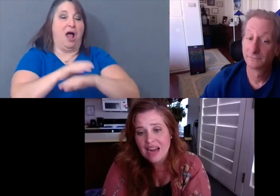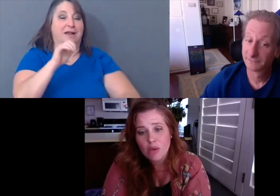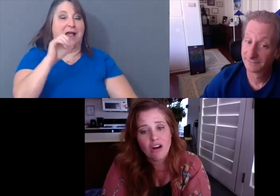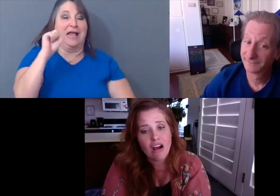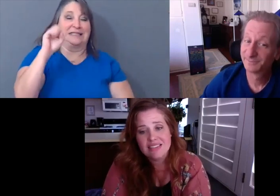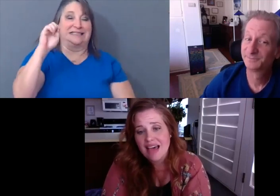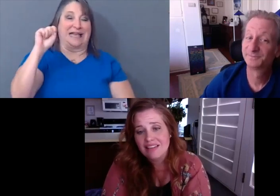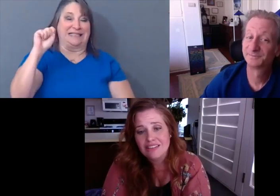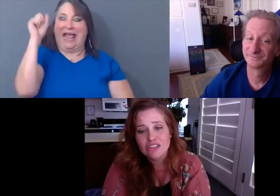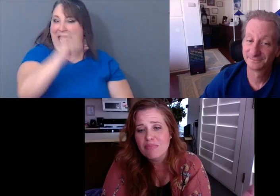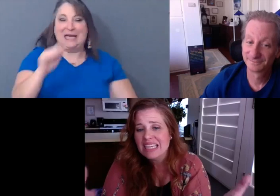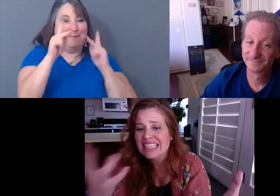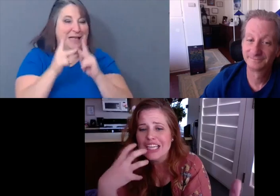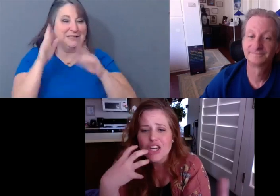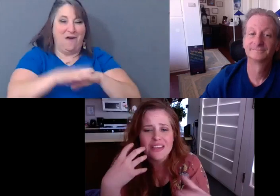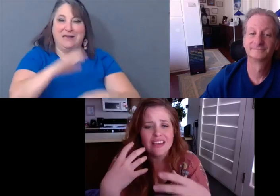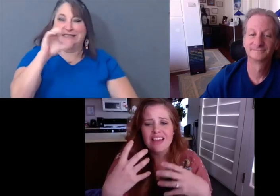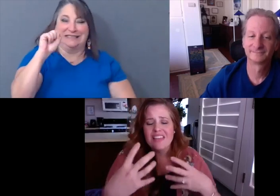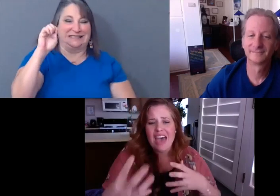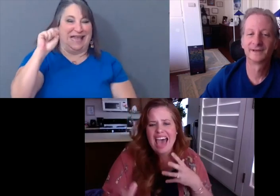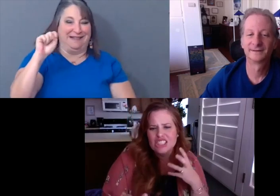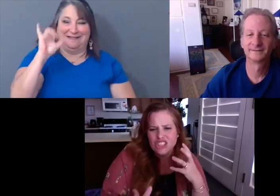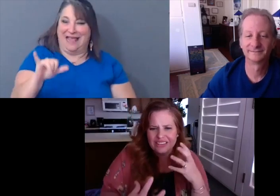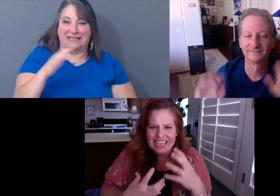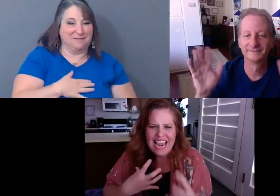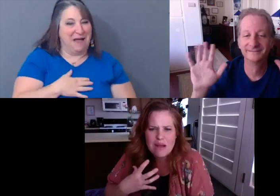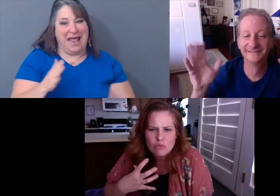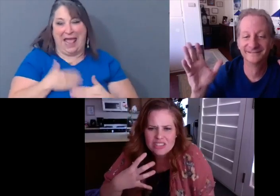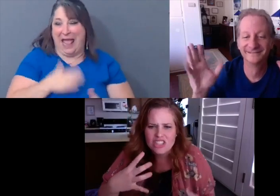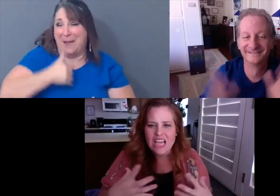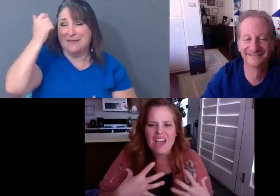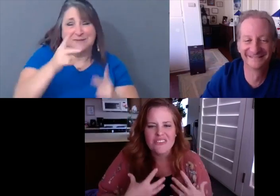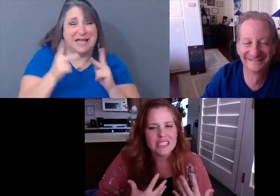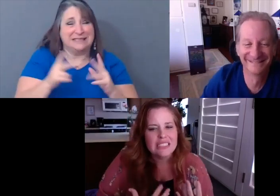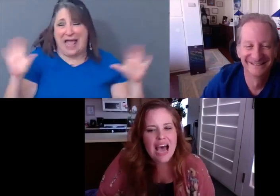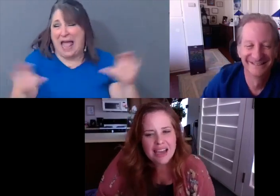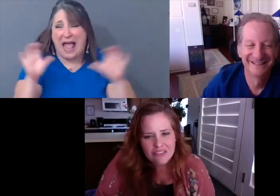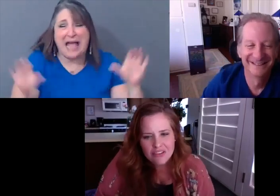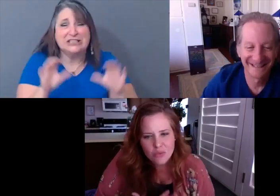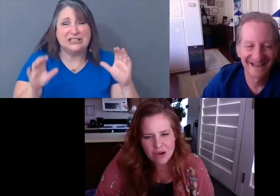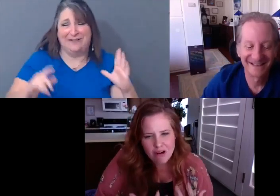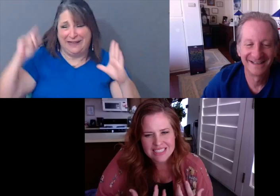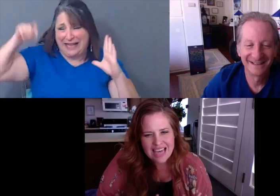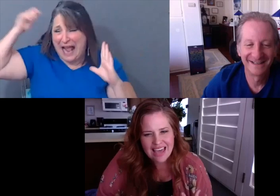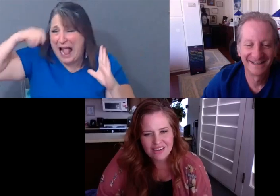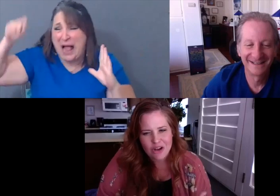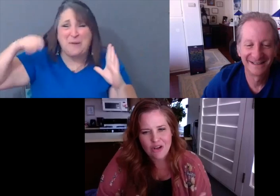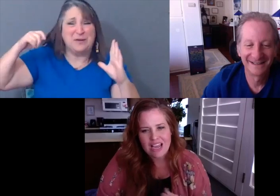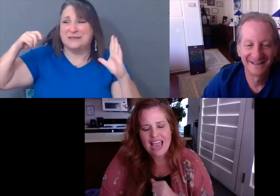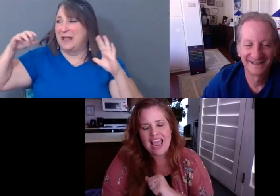Anywhere on set, just being near the action, the cameras... I feel alive when I'm on set, you know?